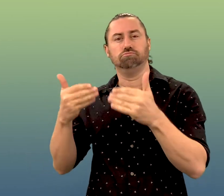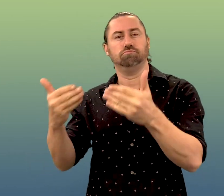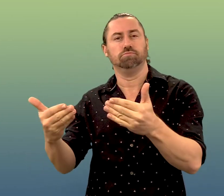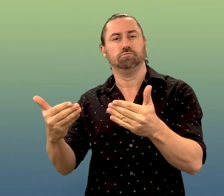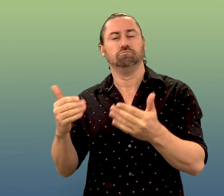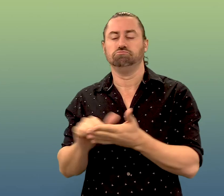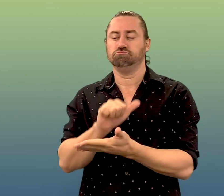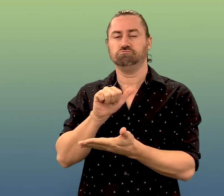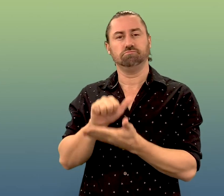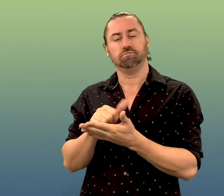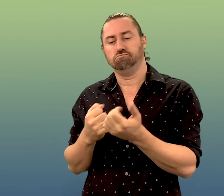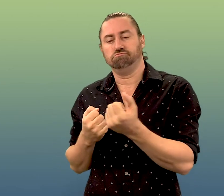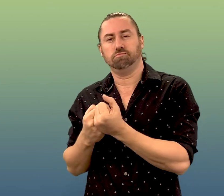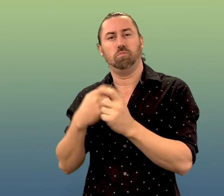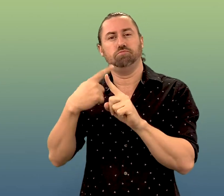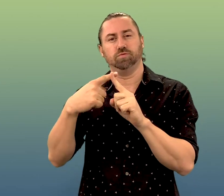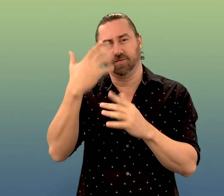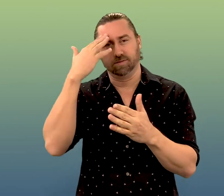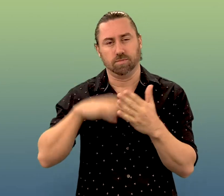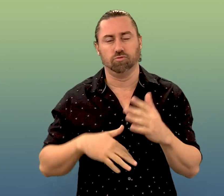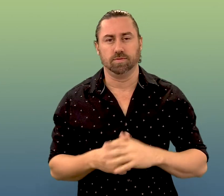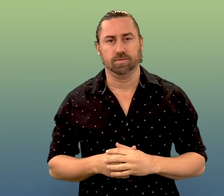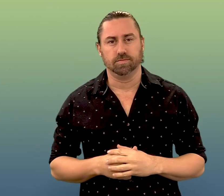and deliver dignified and supportive experiences.